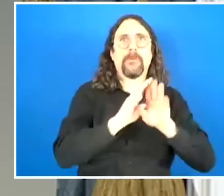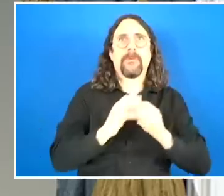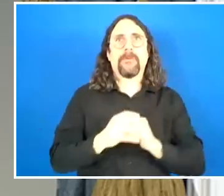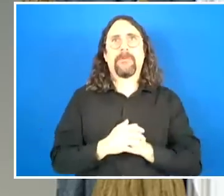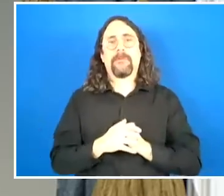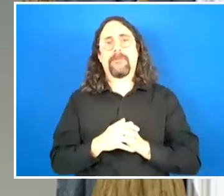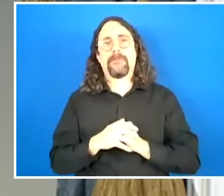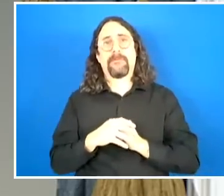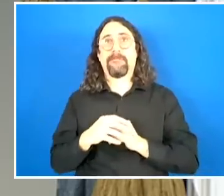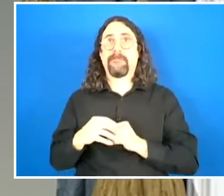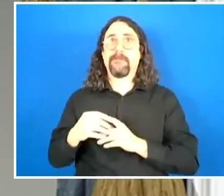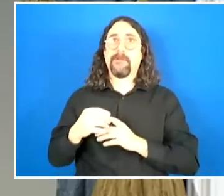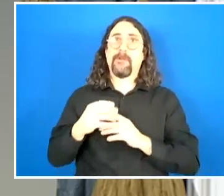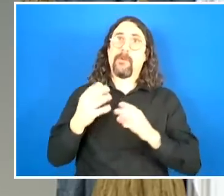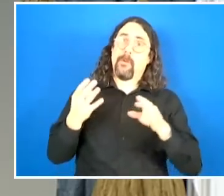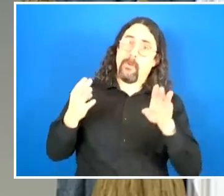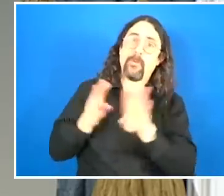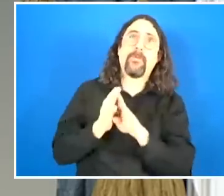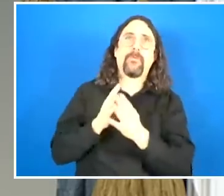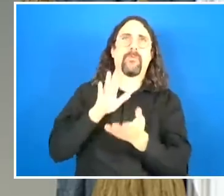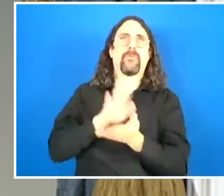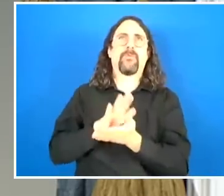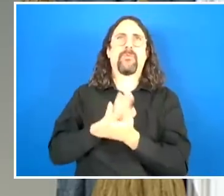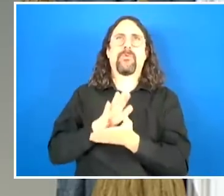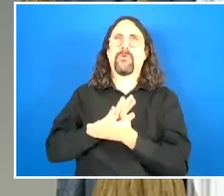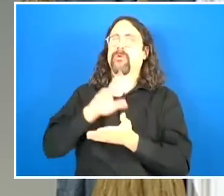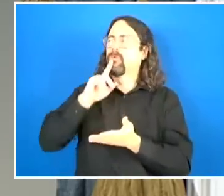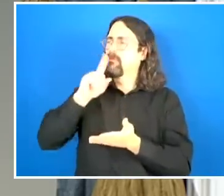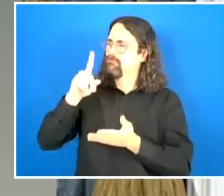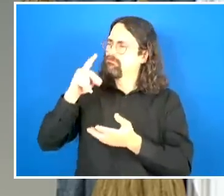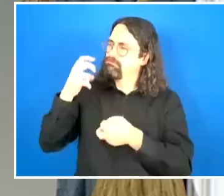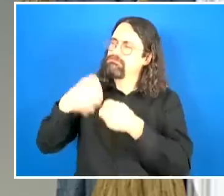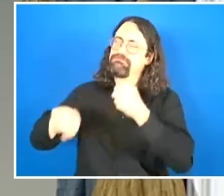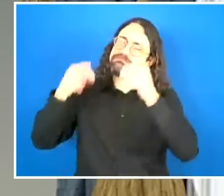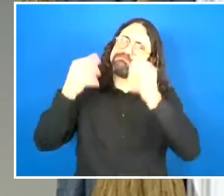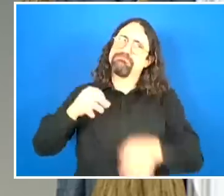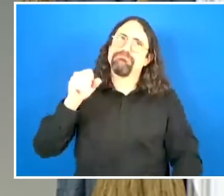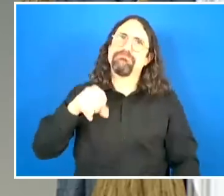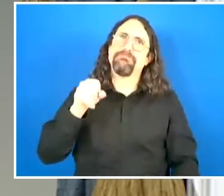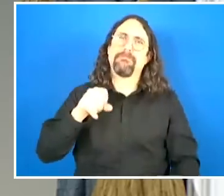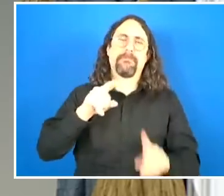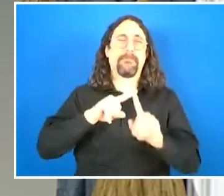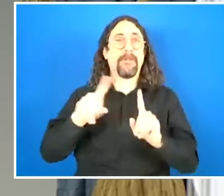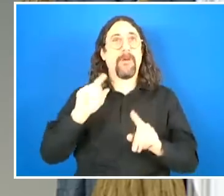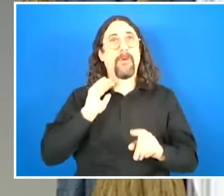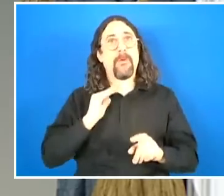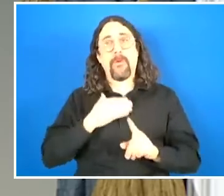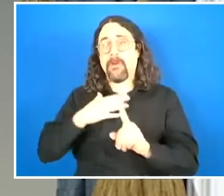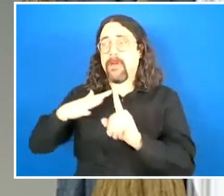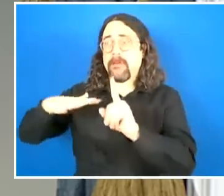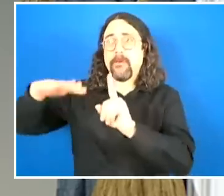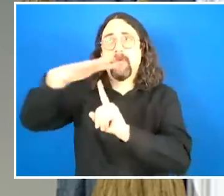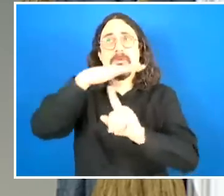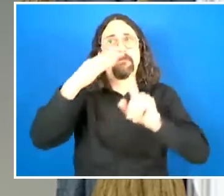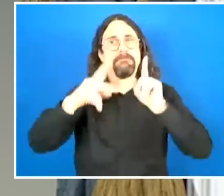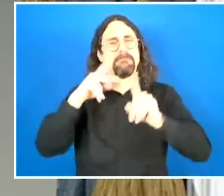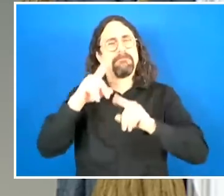ALL OF THE UPS AND DOWNS OUR FAMILIES AND SCHOOL COMMUNITIES HAVE REMAINED RESOLUTE WHILE TACKLING THIS TREMENDOUS